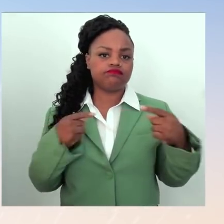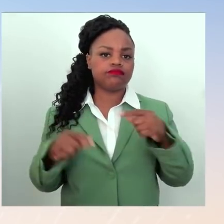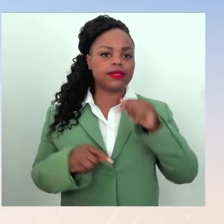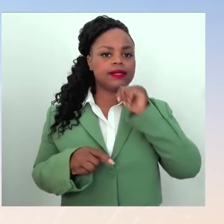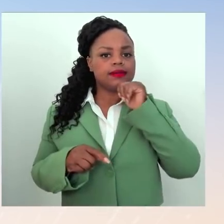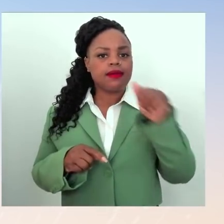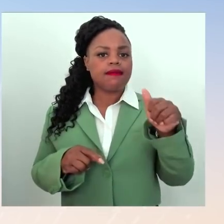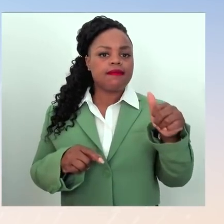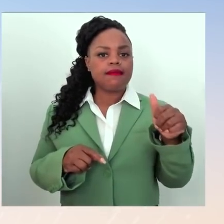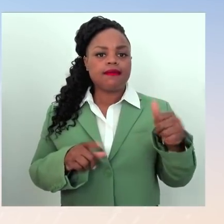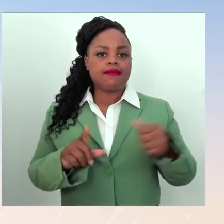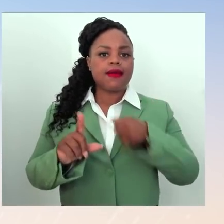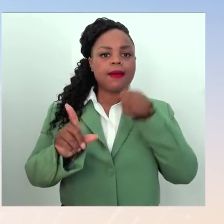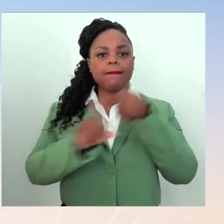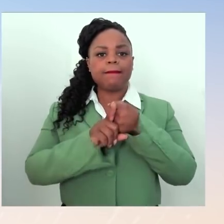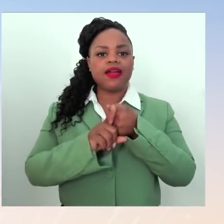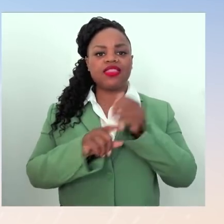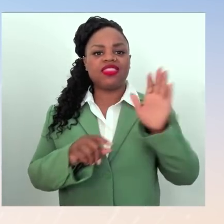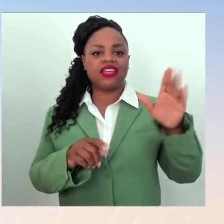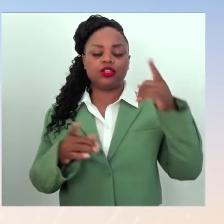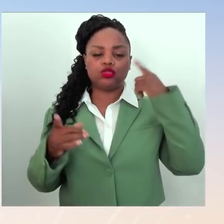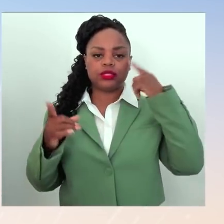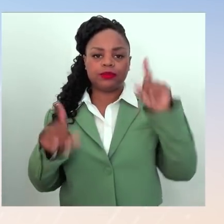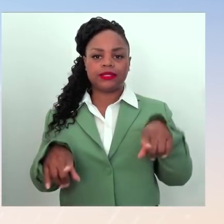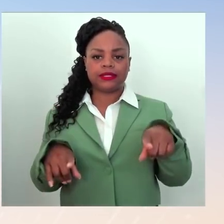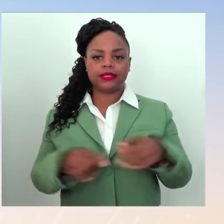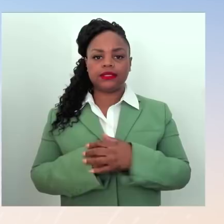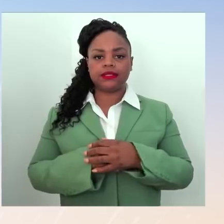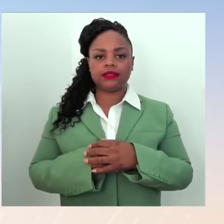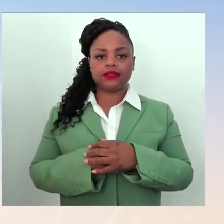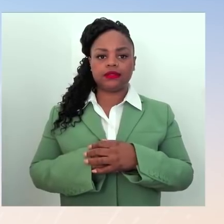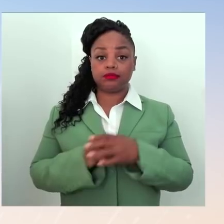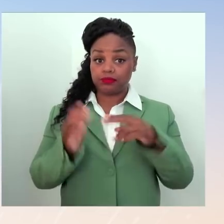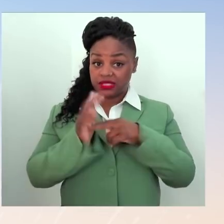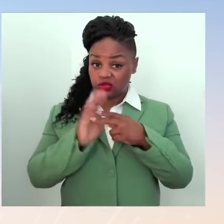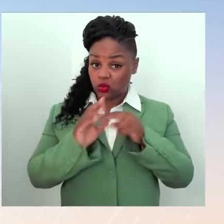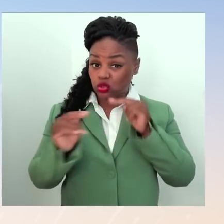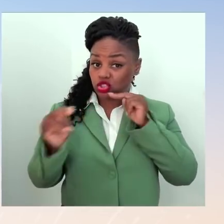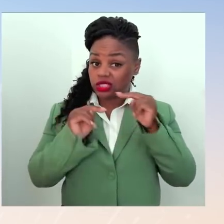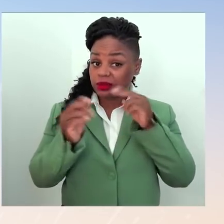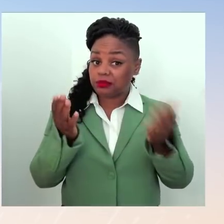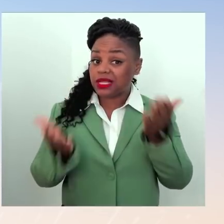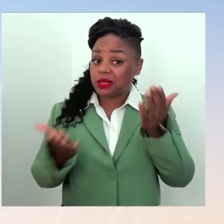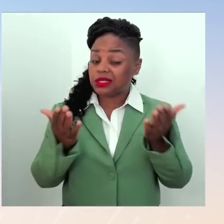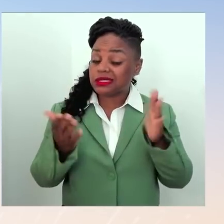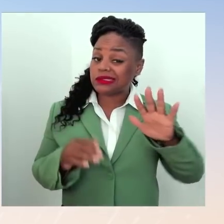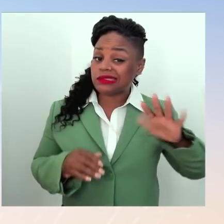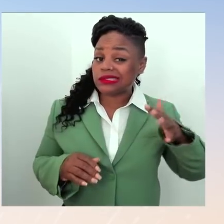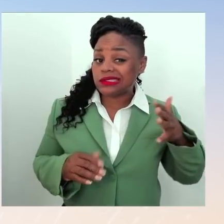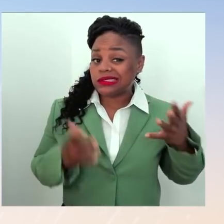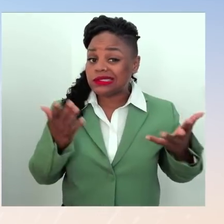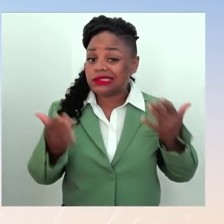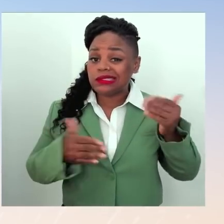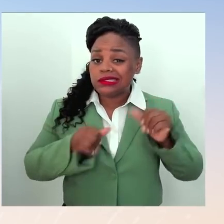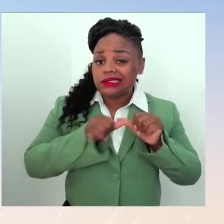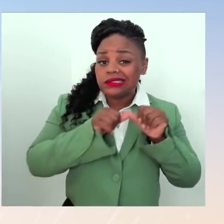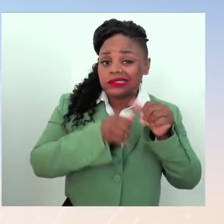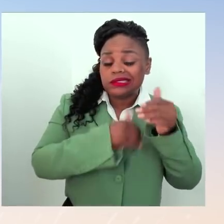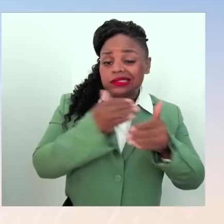And I am curious what the White House's take is overall on Russians trying to put that ultimatum down. Ms. Psaki: Well, again, I think,